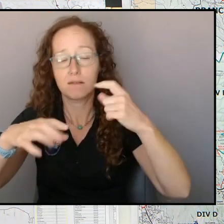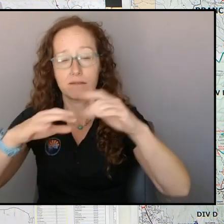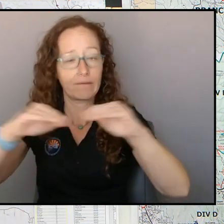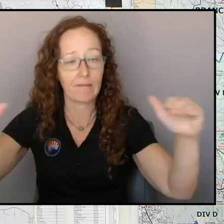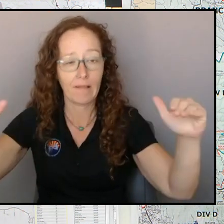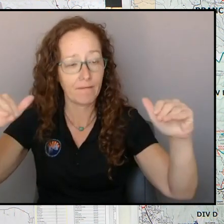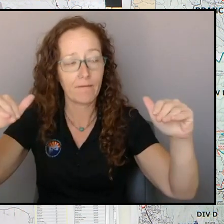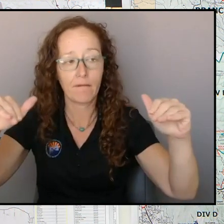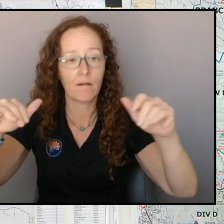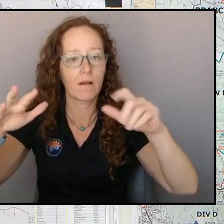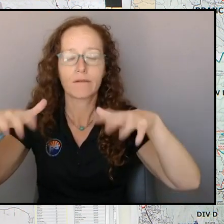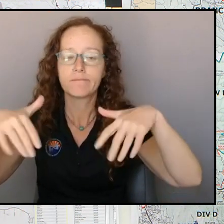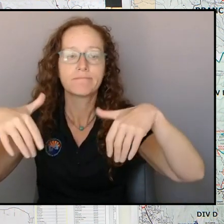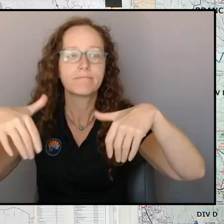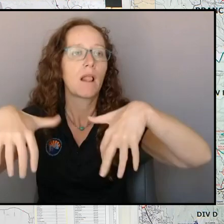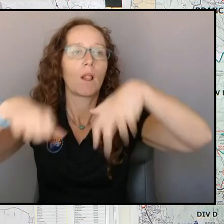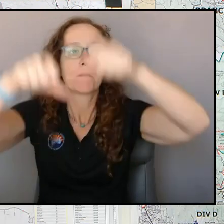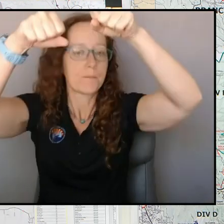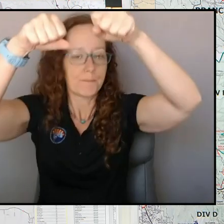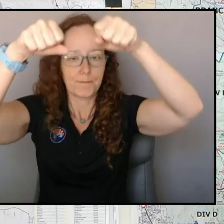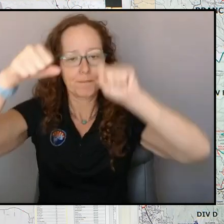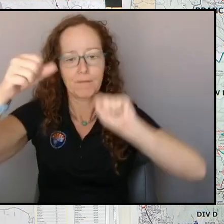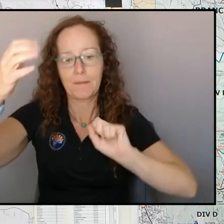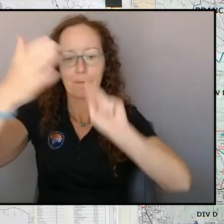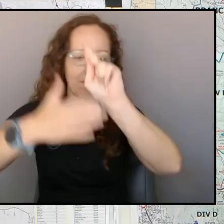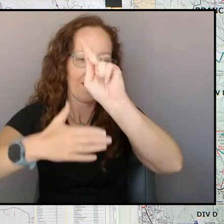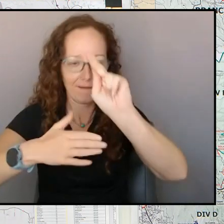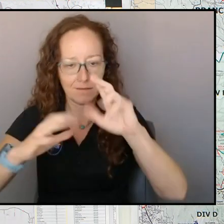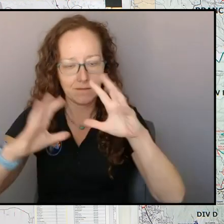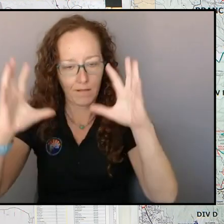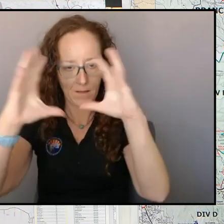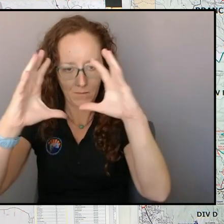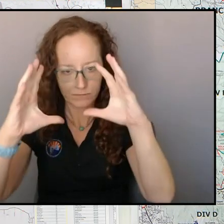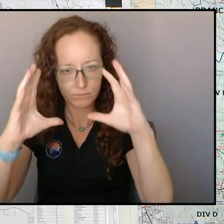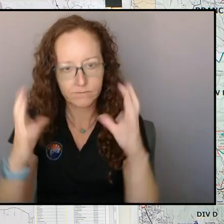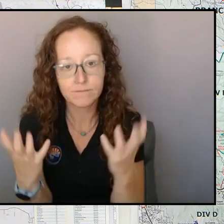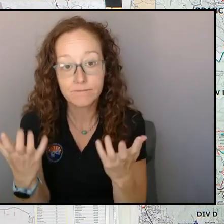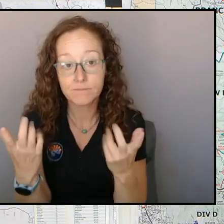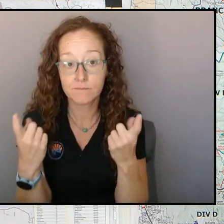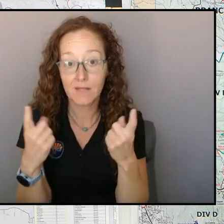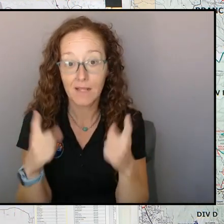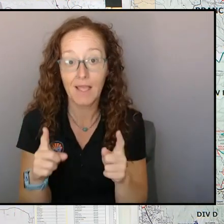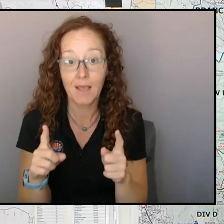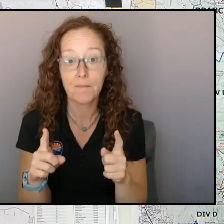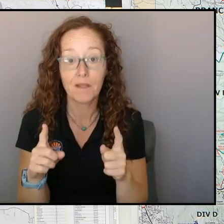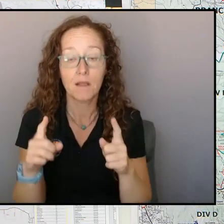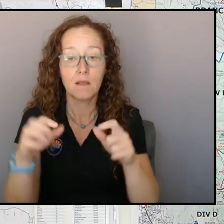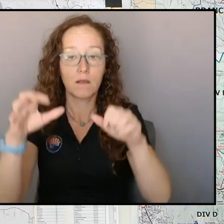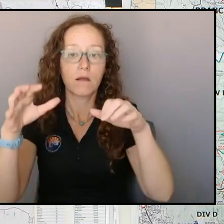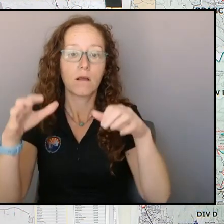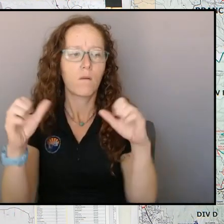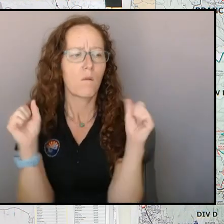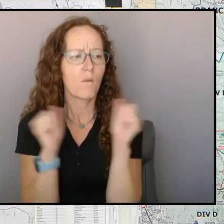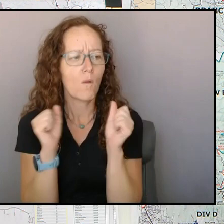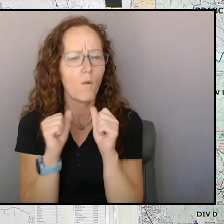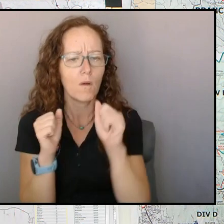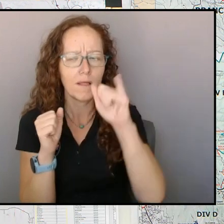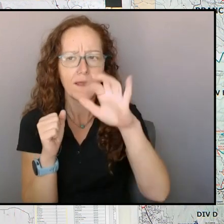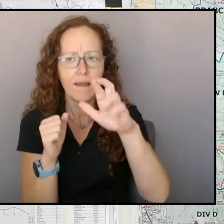evaporated back up into the cloud. But what happens is we do get that coldn dense air that is associated with rain, it doesn't